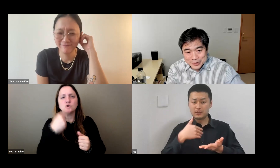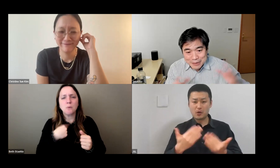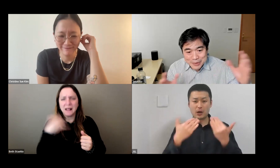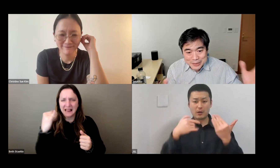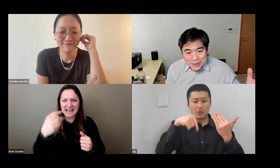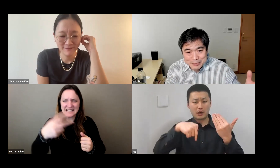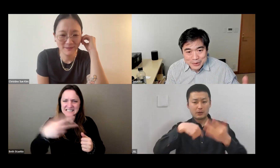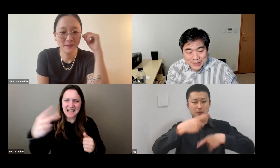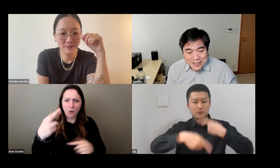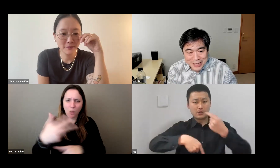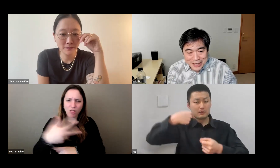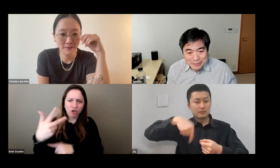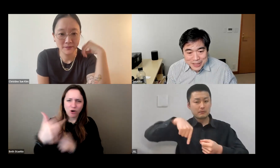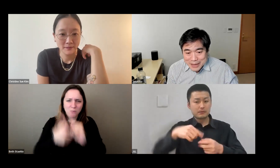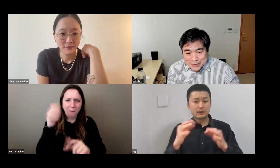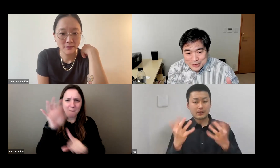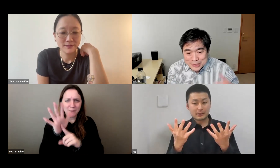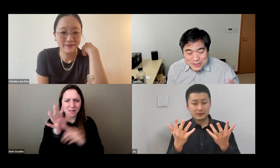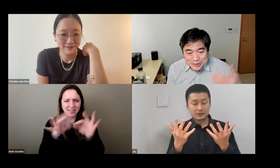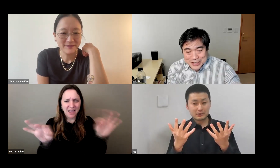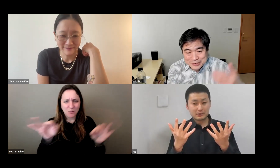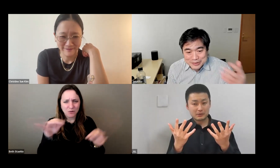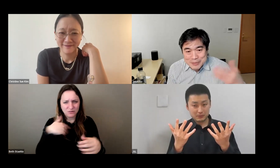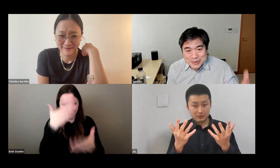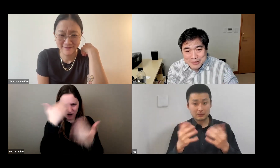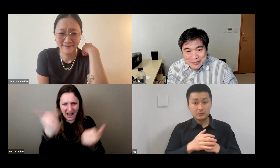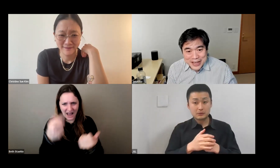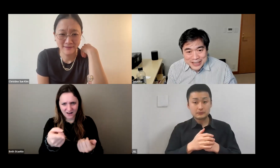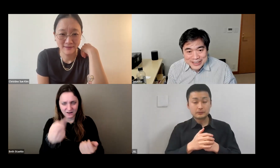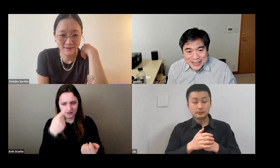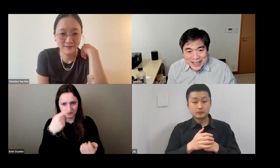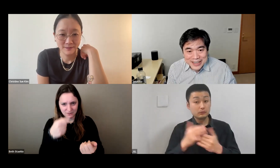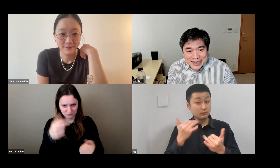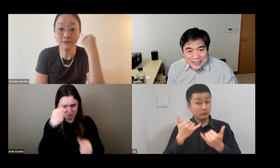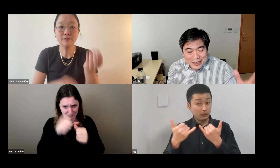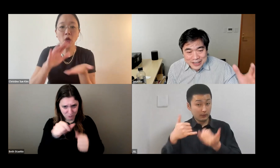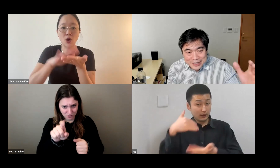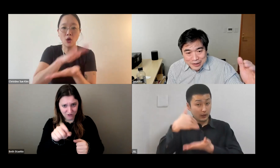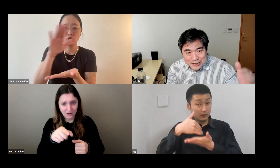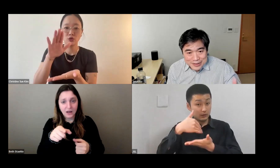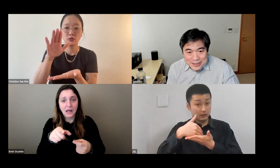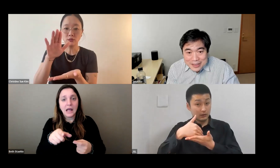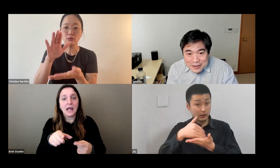or how many people and I'm just trying to remember that fact. And then, yeah.